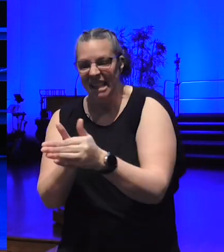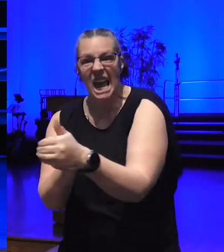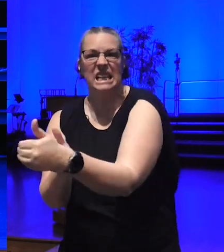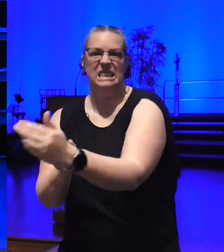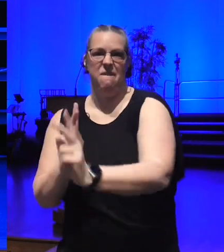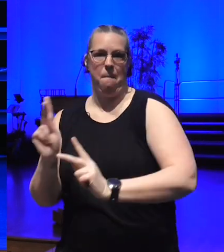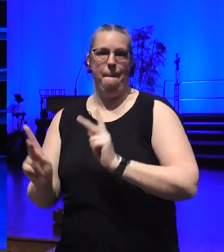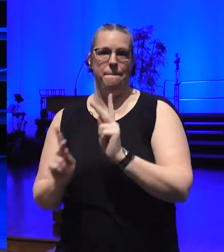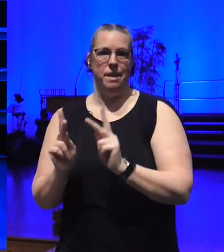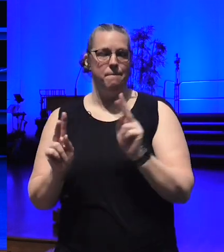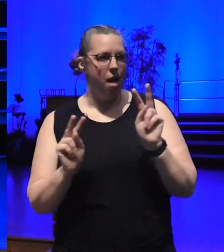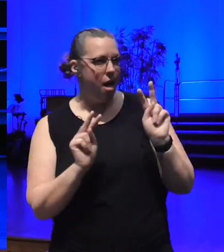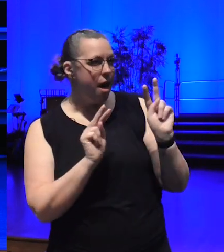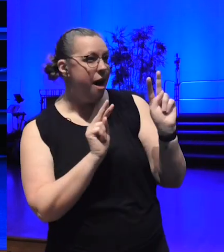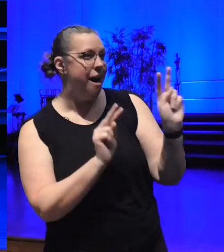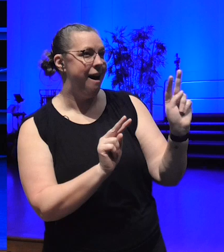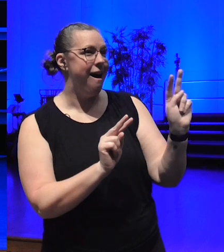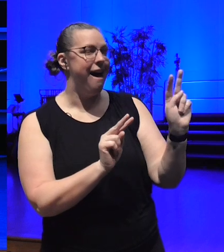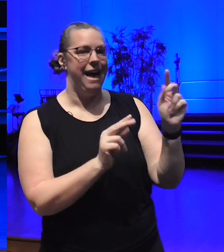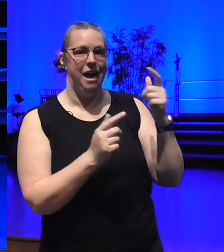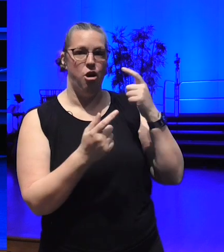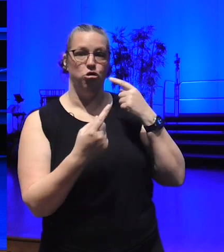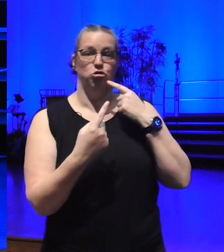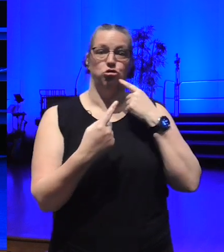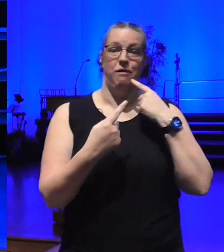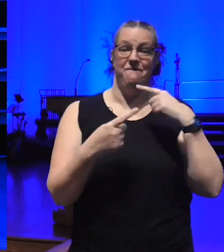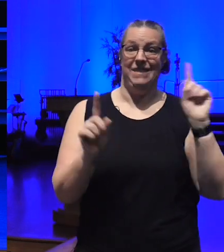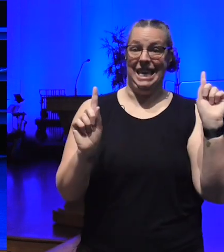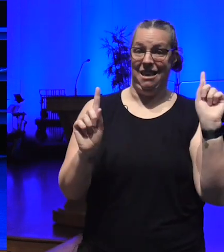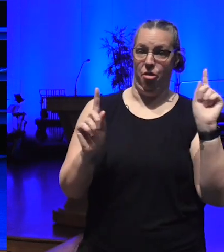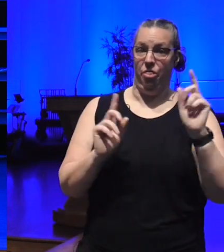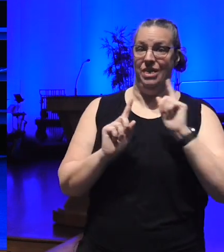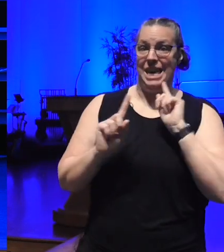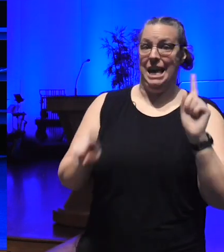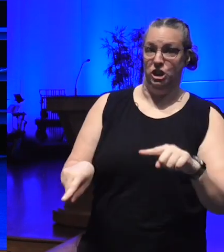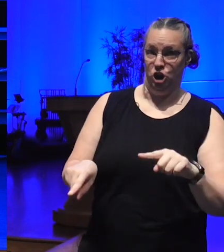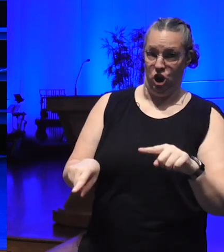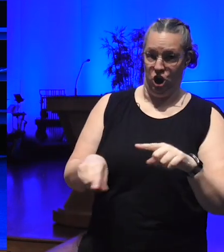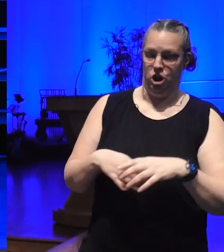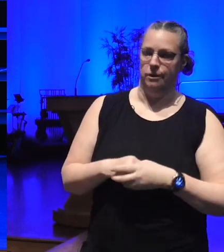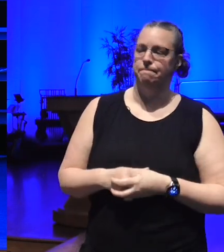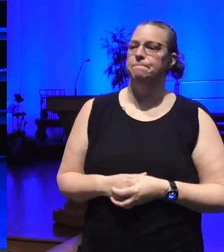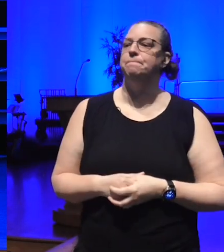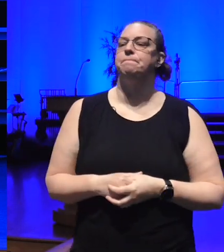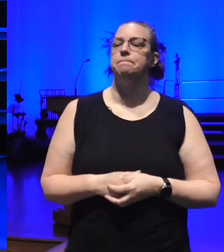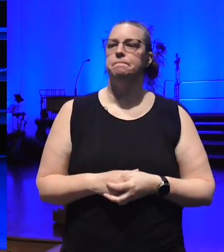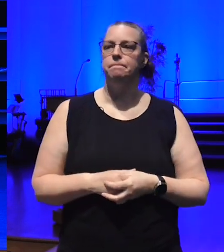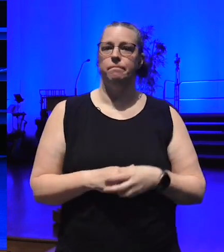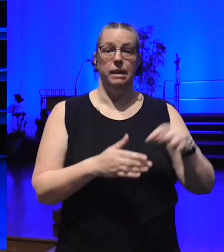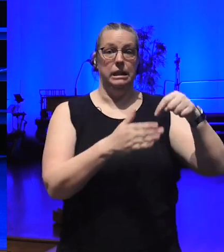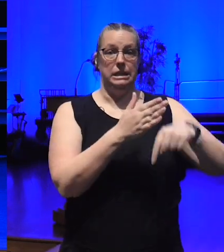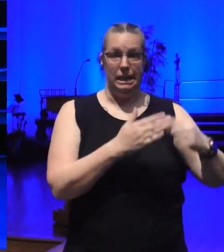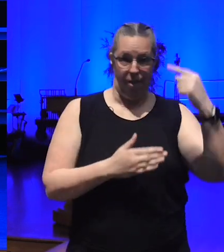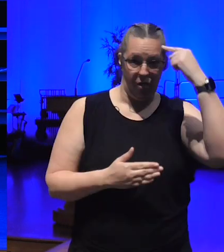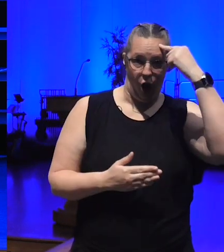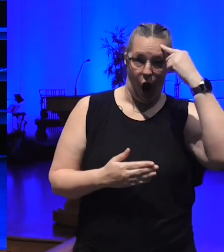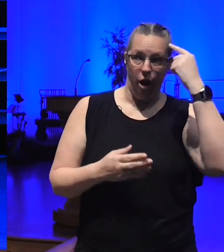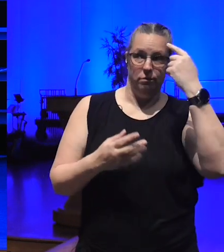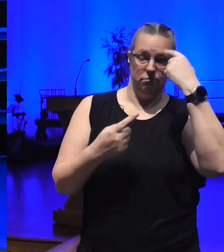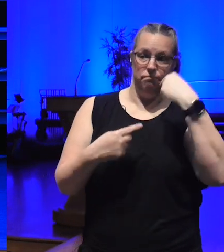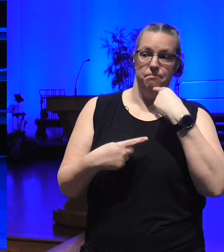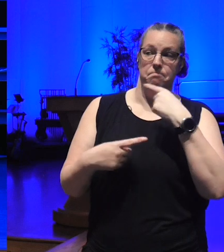deep thought reveal the answer to the meaning of life and deep thought shares that the answer is